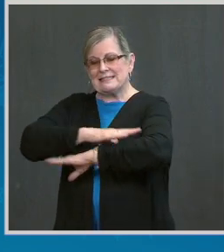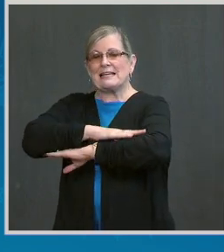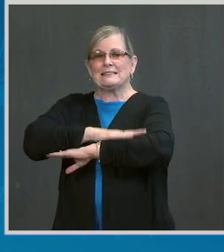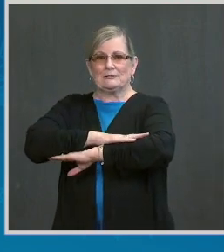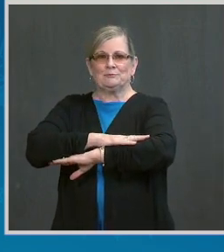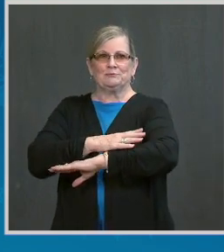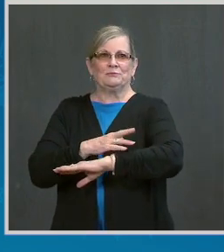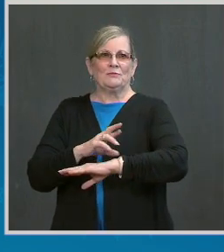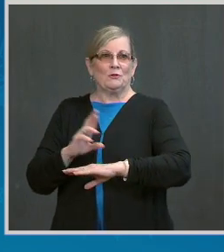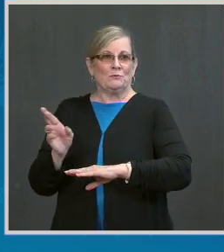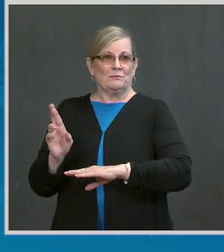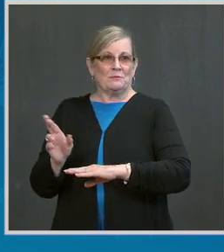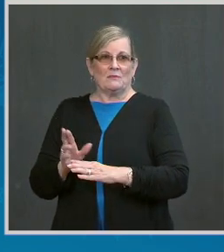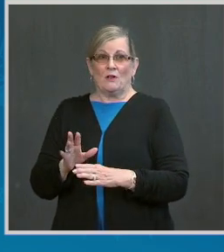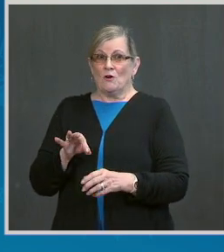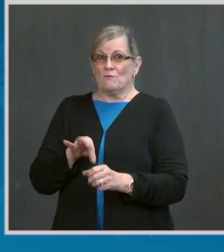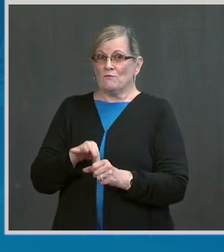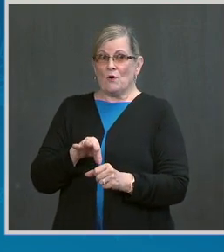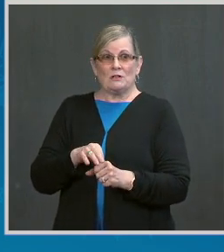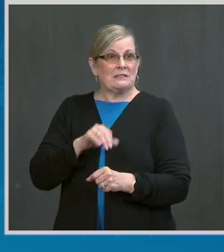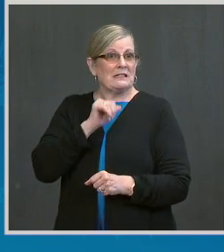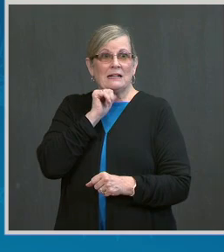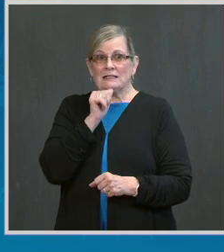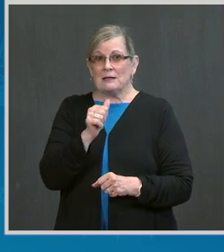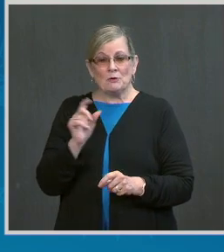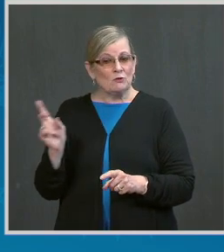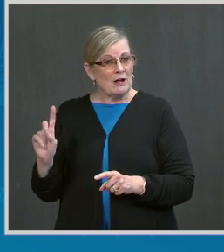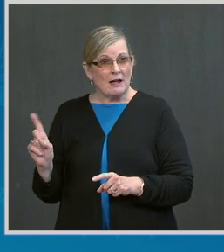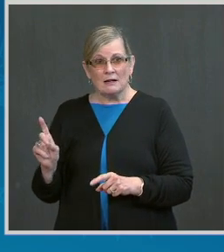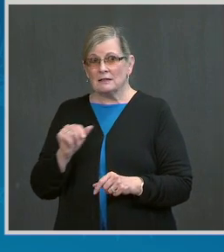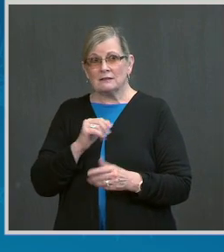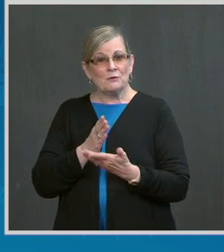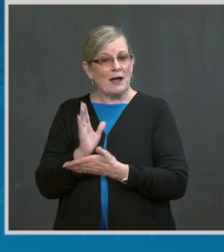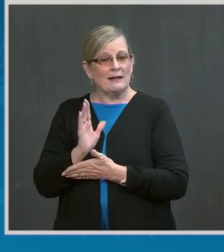right or a Republican right. It is an American right.